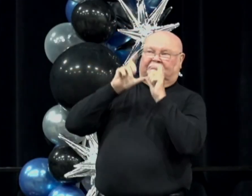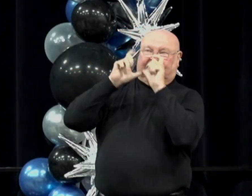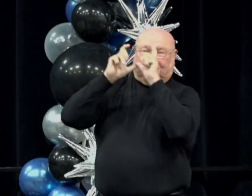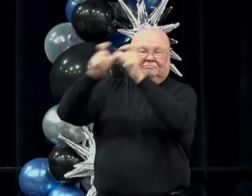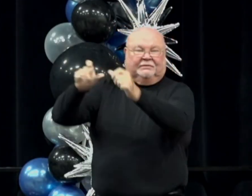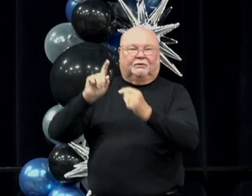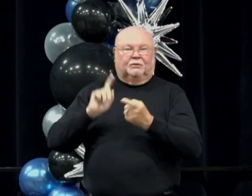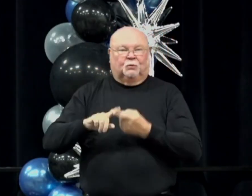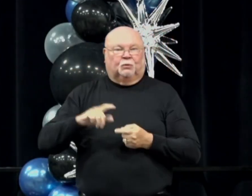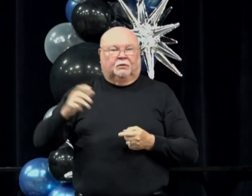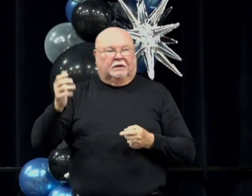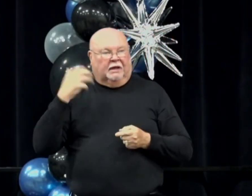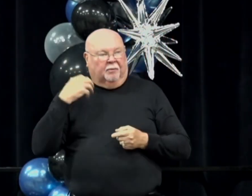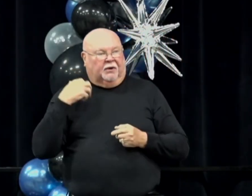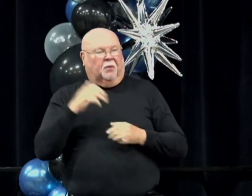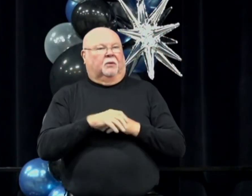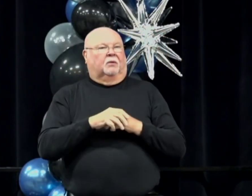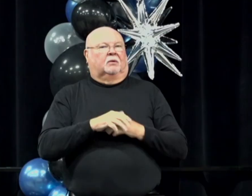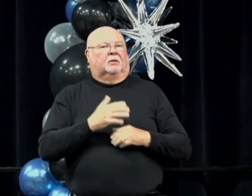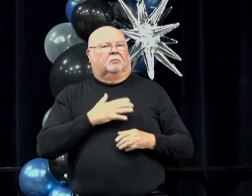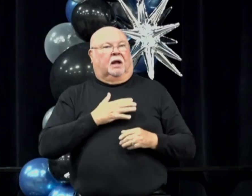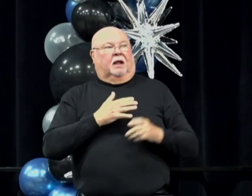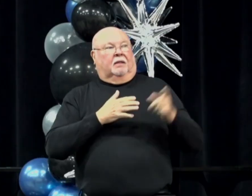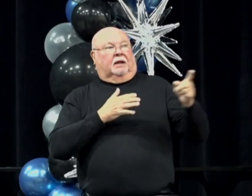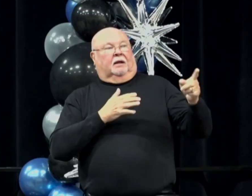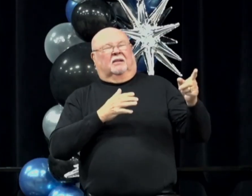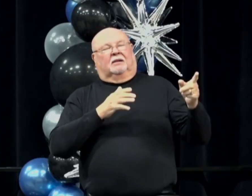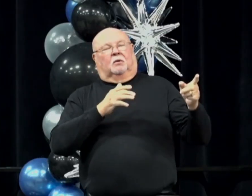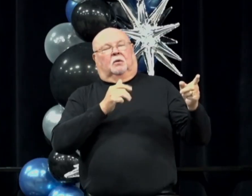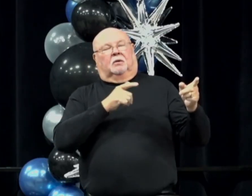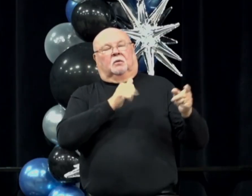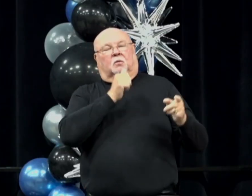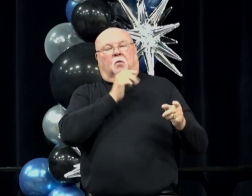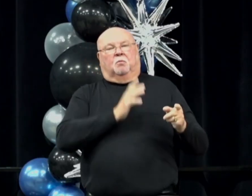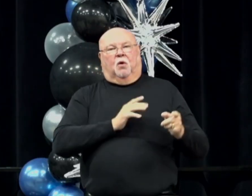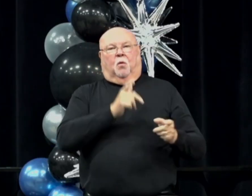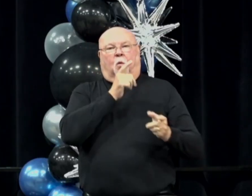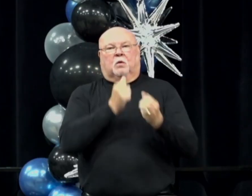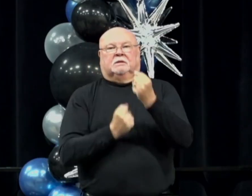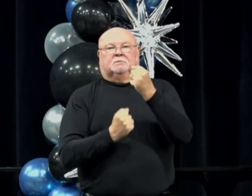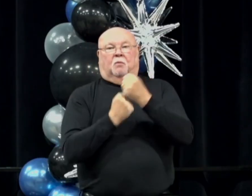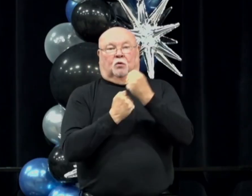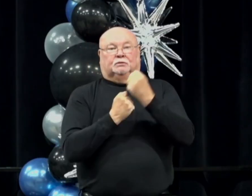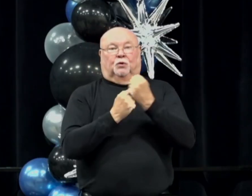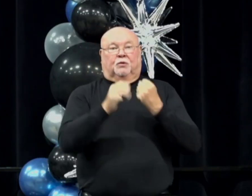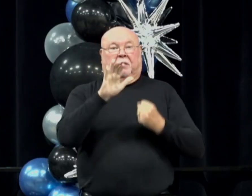okay,” I said, and I dropped everything and raced to the capital. I arrive and was approached by